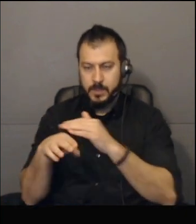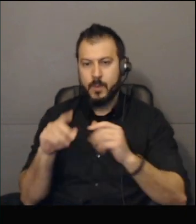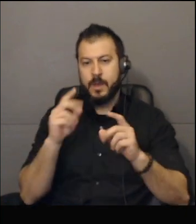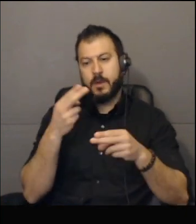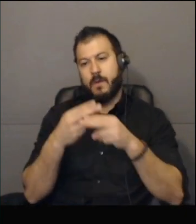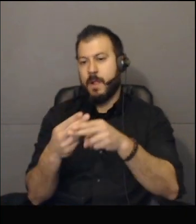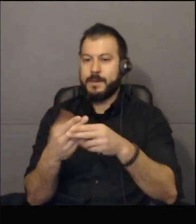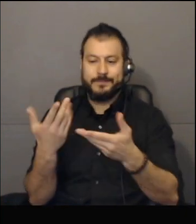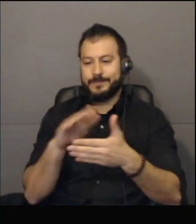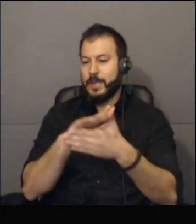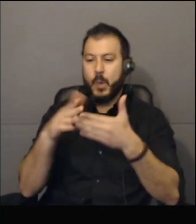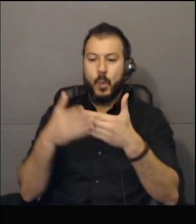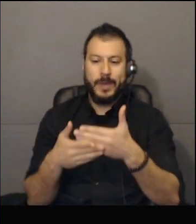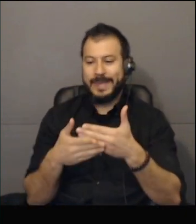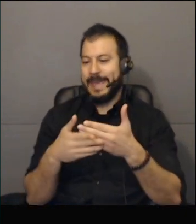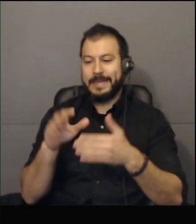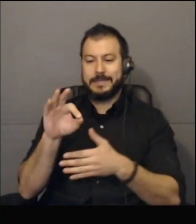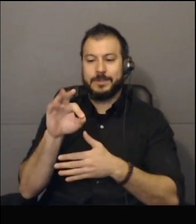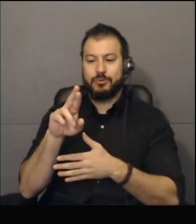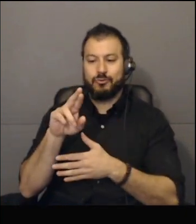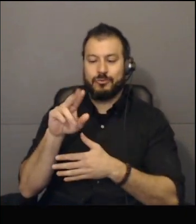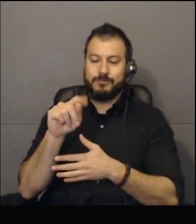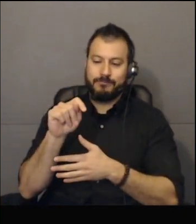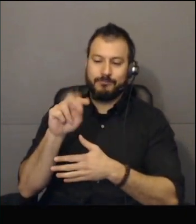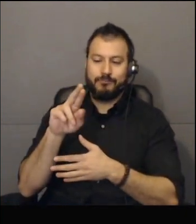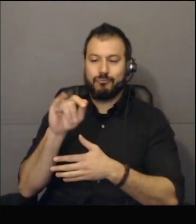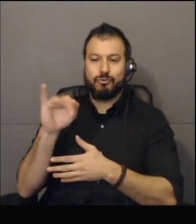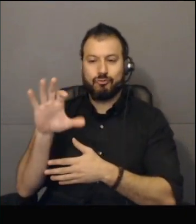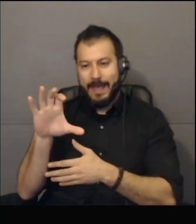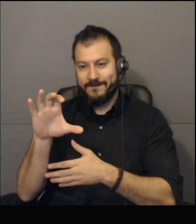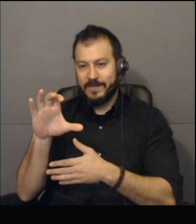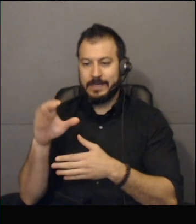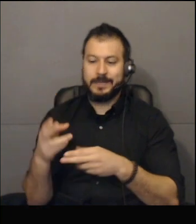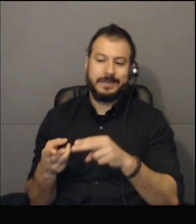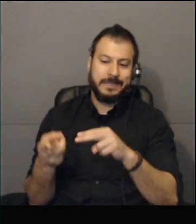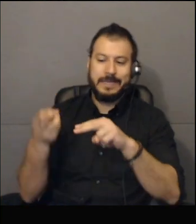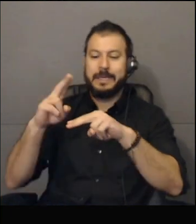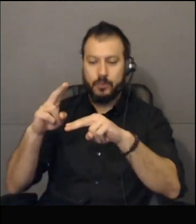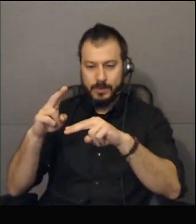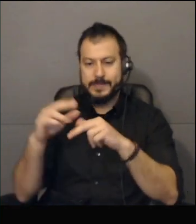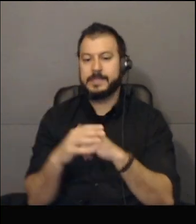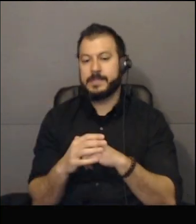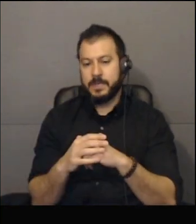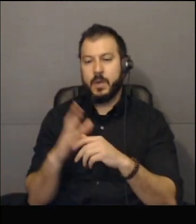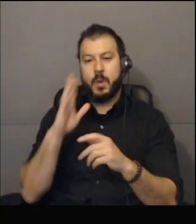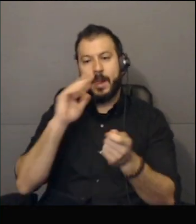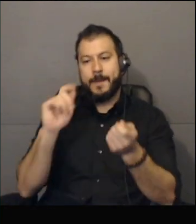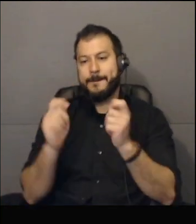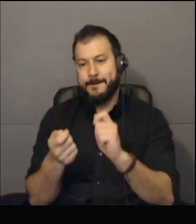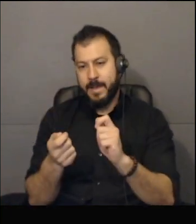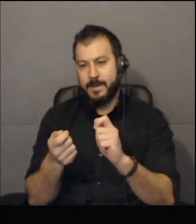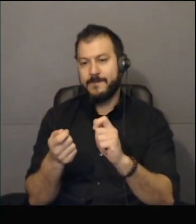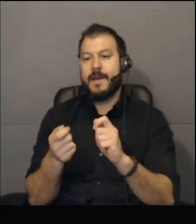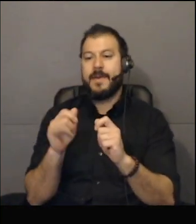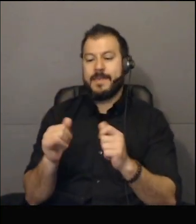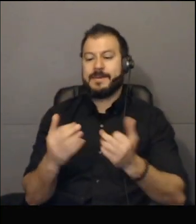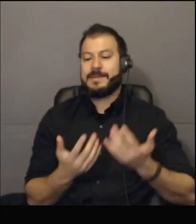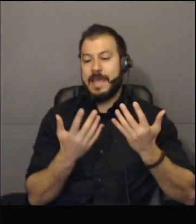Traffic increase. We're going to modify the standby from 2/2/15,